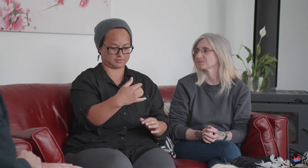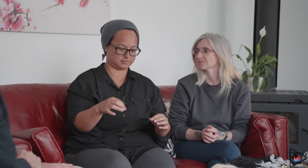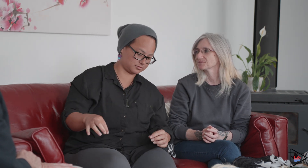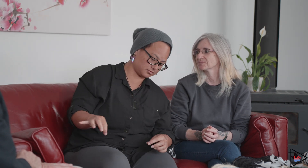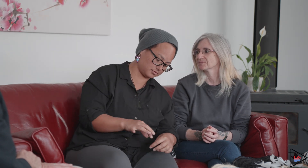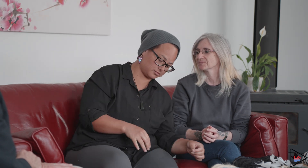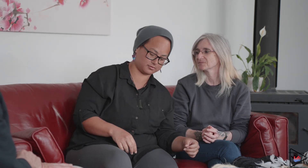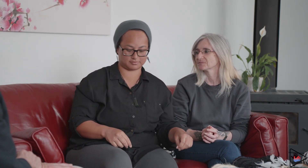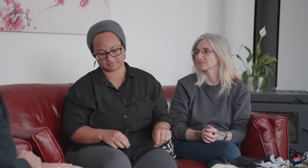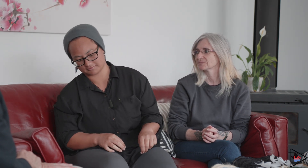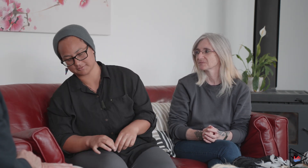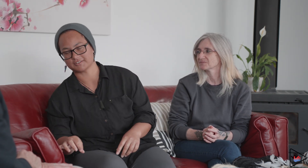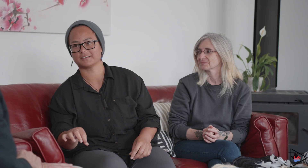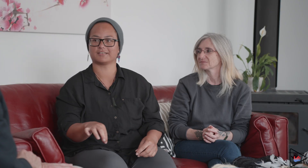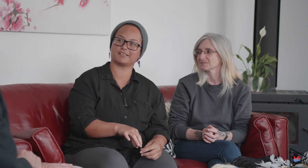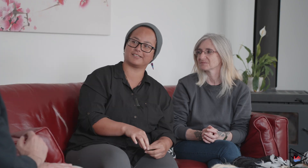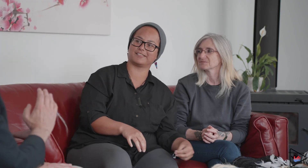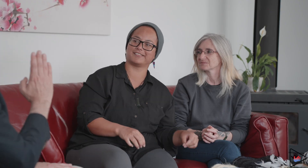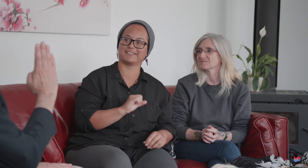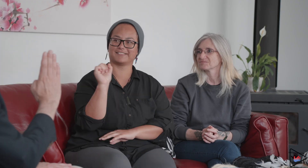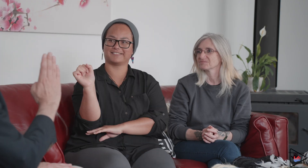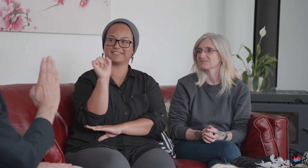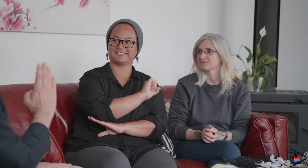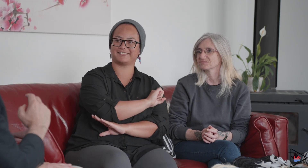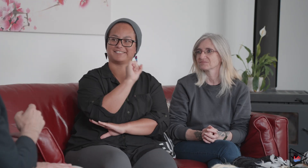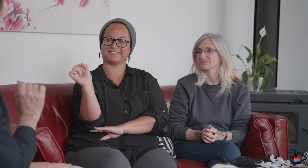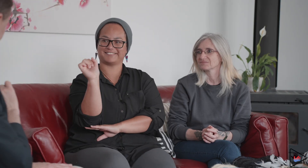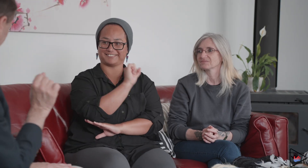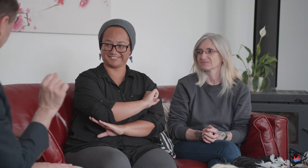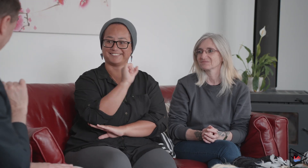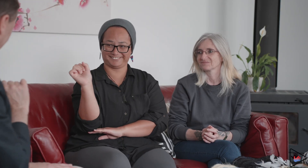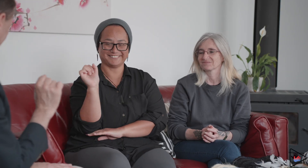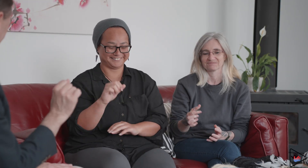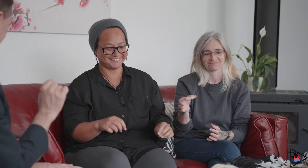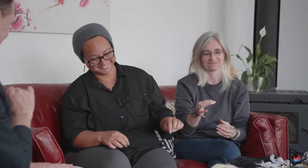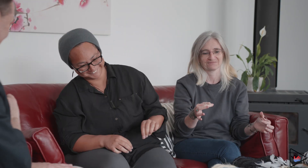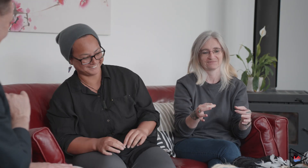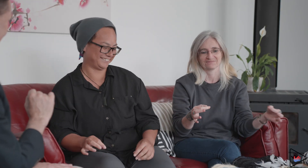I found that what I could do is if I sat down and had the panel actually right in front of me, I